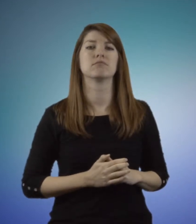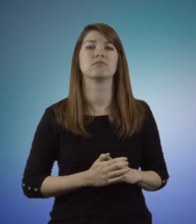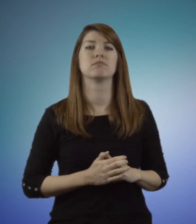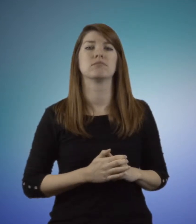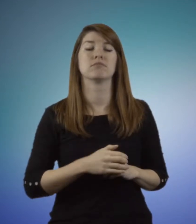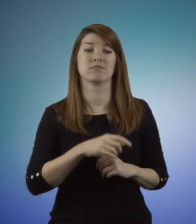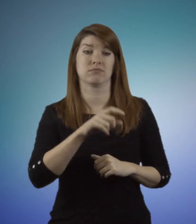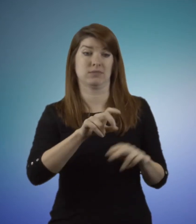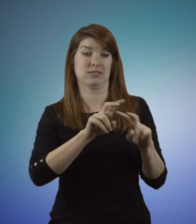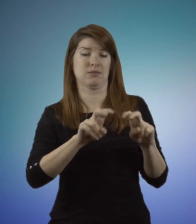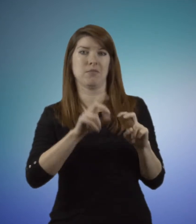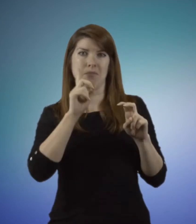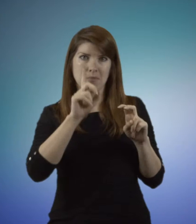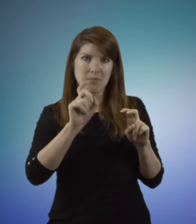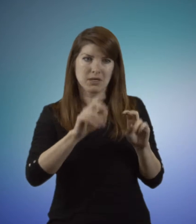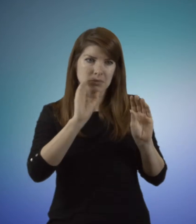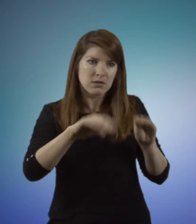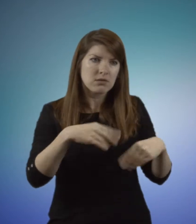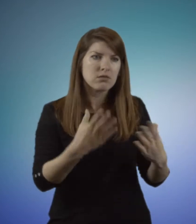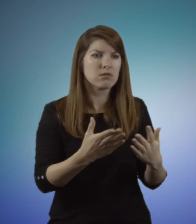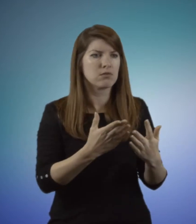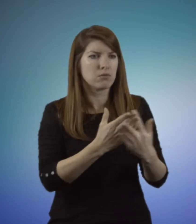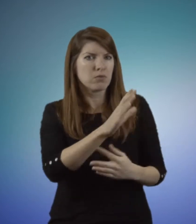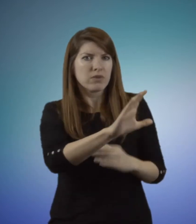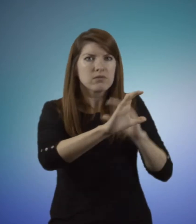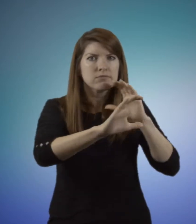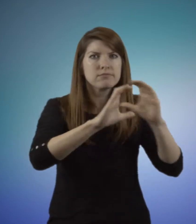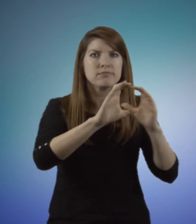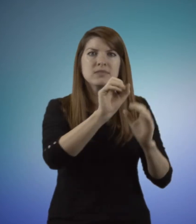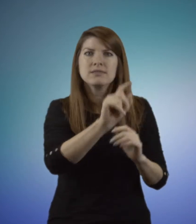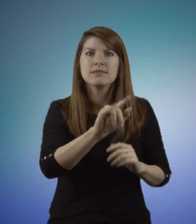So, they need to be conducted in the way that your child communicates.